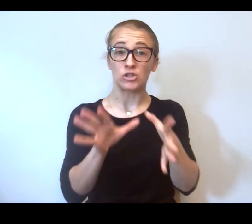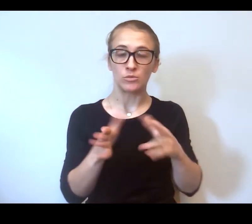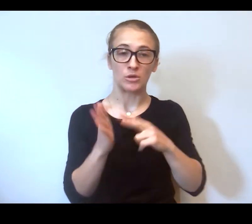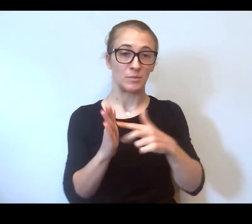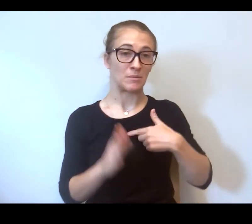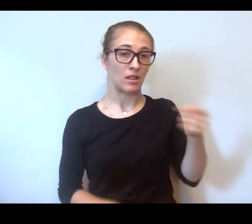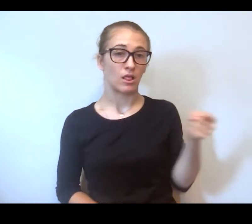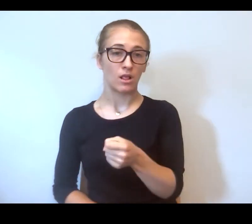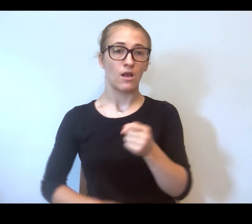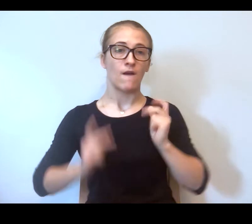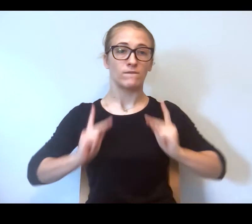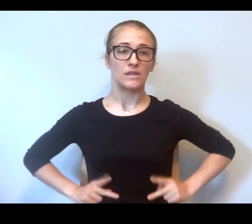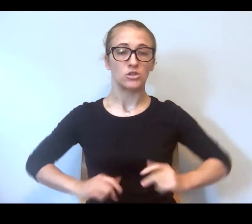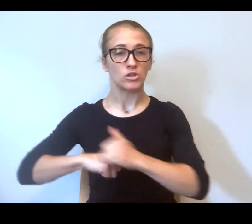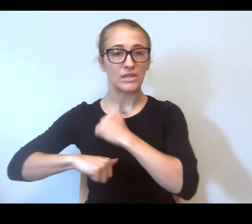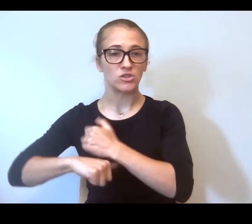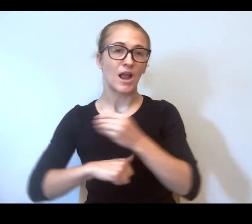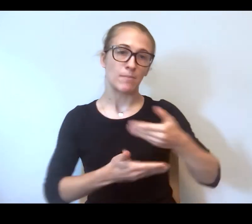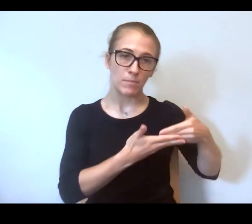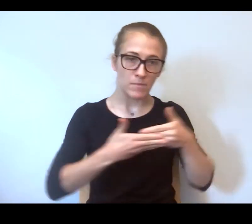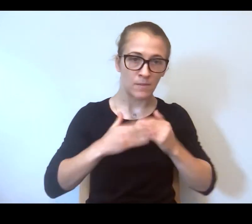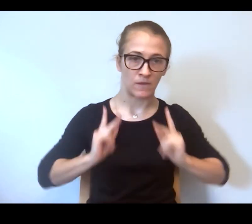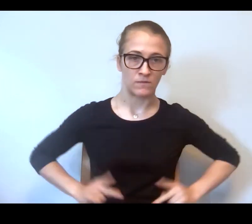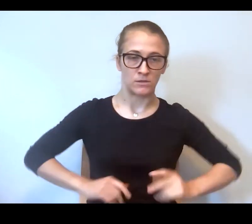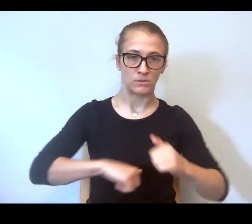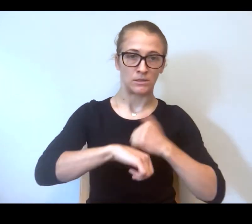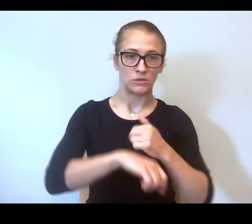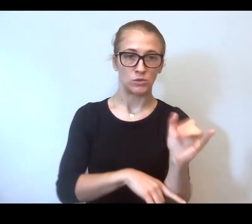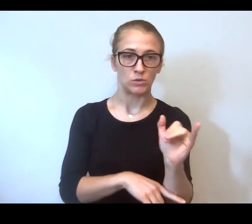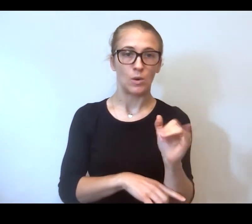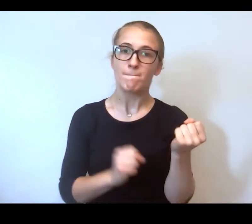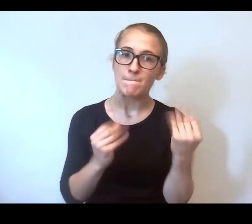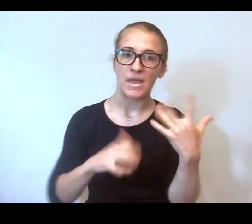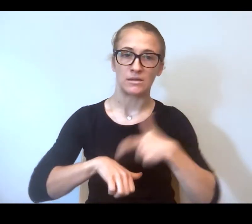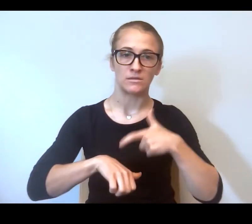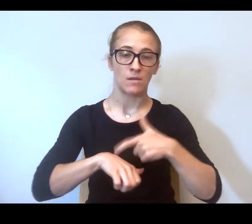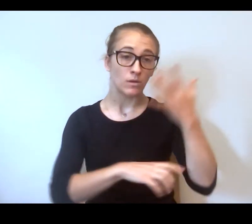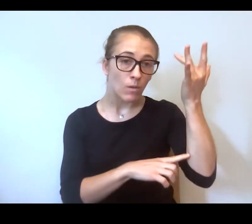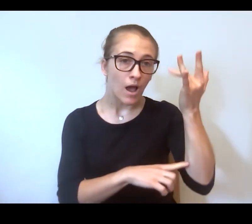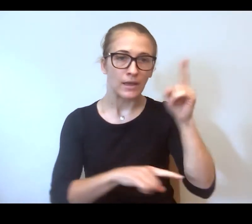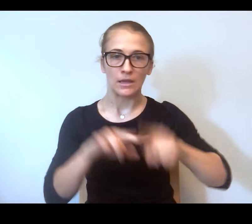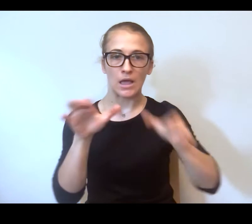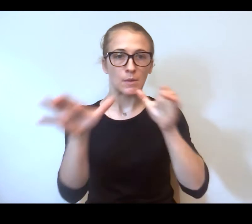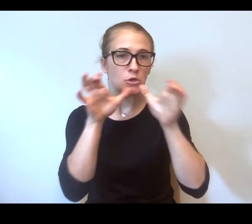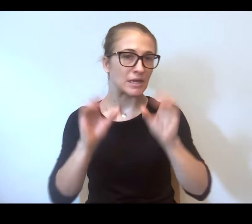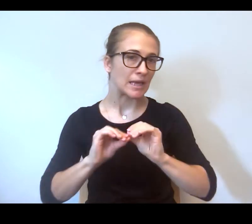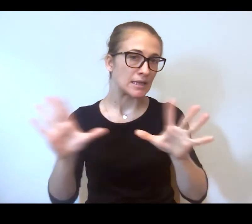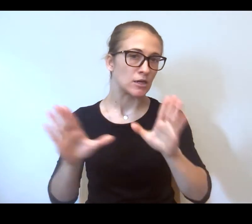interpreter, put me in physical danger and the child in physical danger on numerous occasions because they didn't have the ability